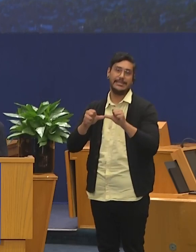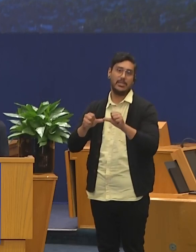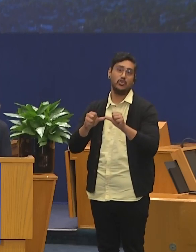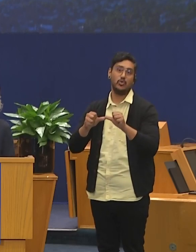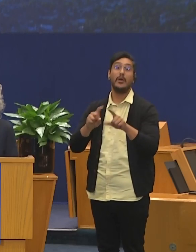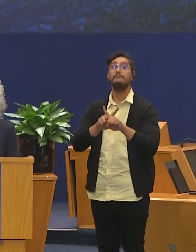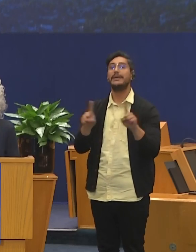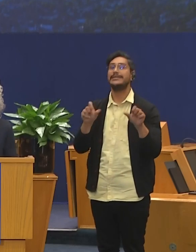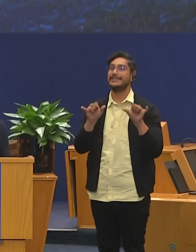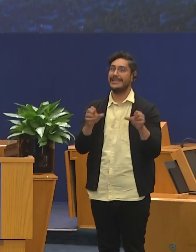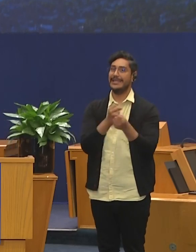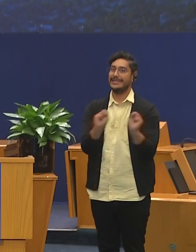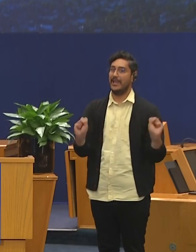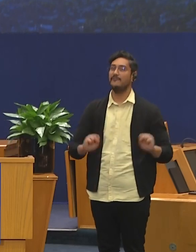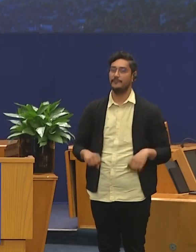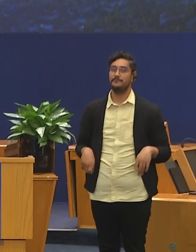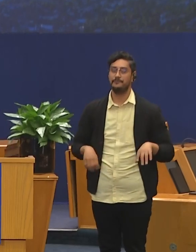THAT IN SAFE WAYS.